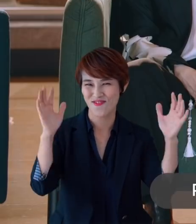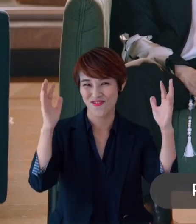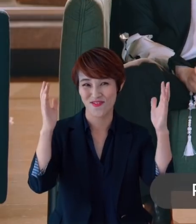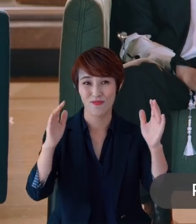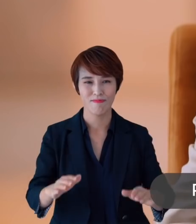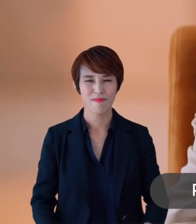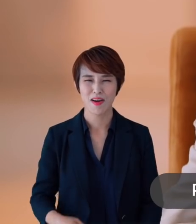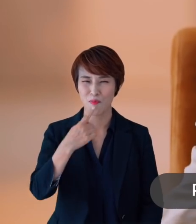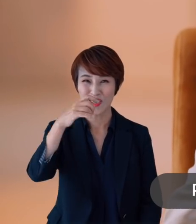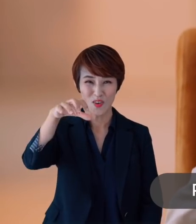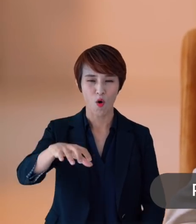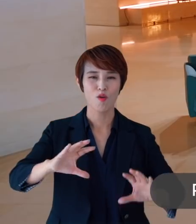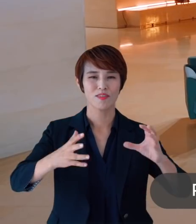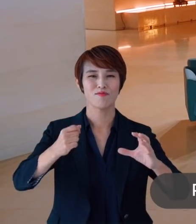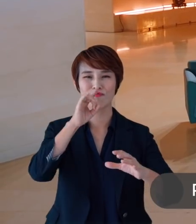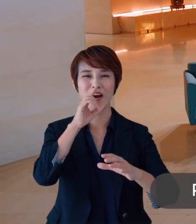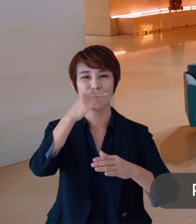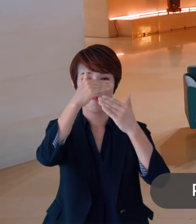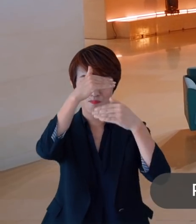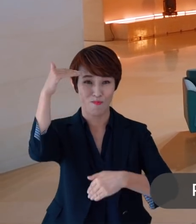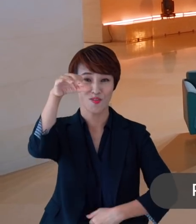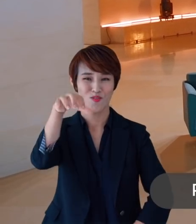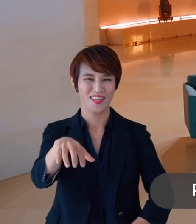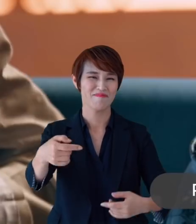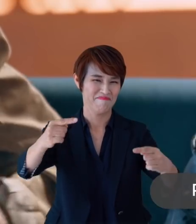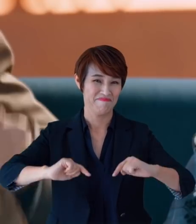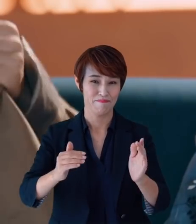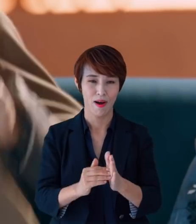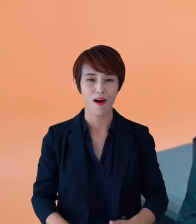We’re here in the awesome hall of the National Museum of Korea. j-hope: It’s cool. We did a performance right here as well.